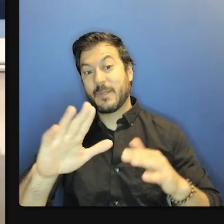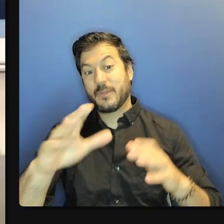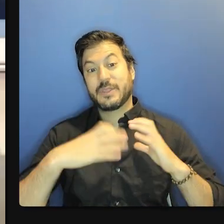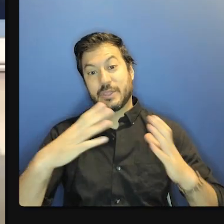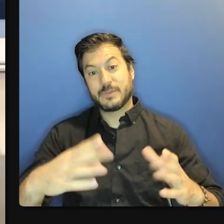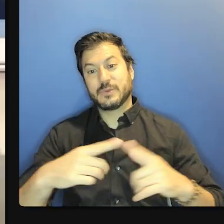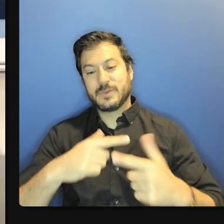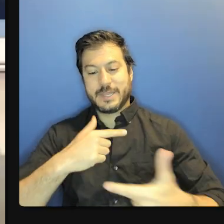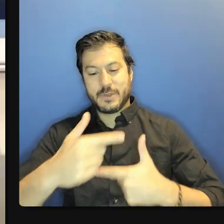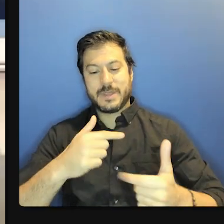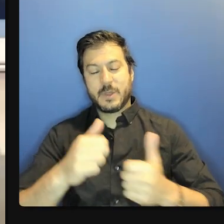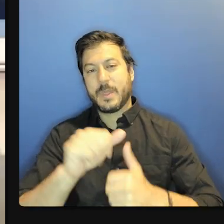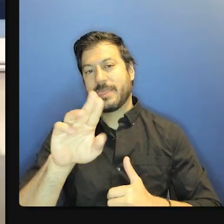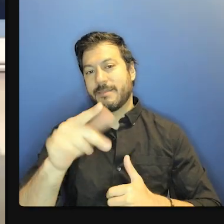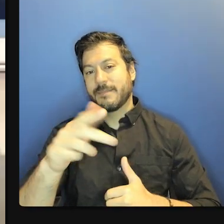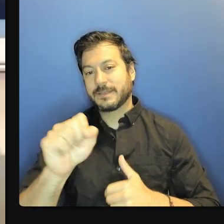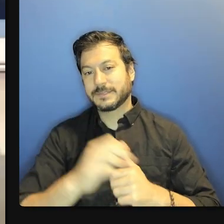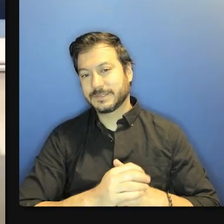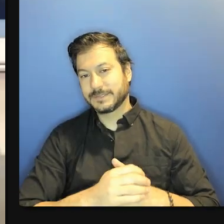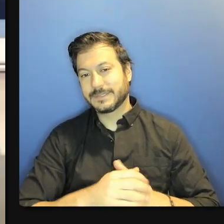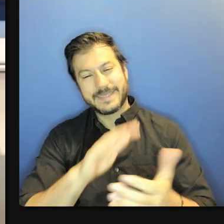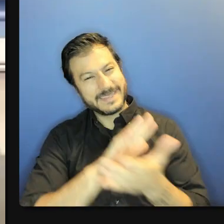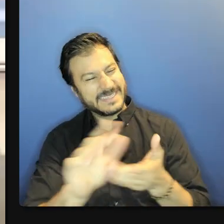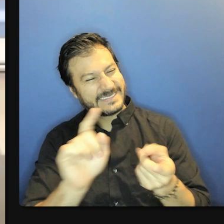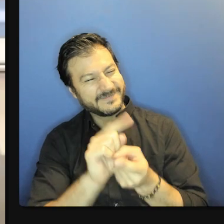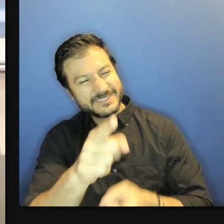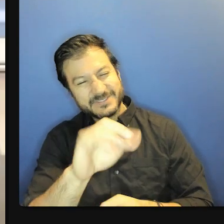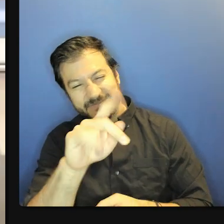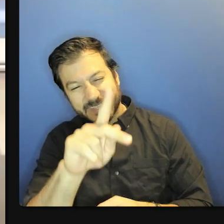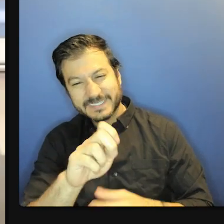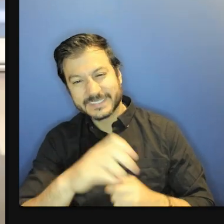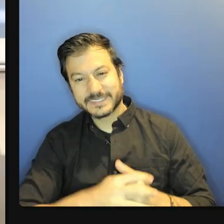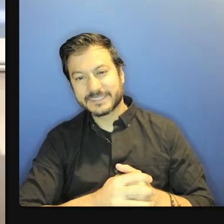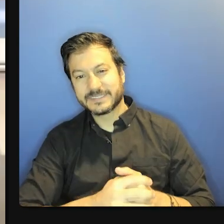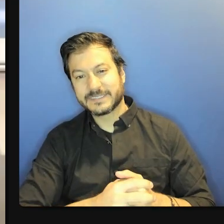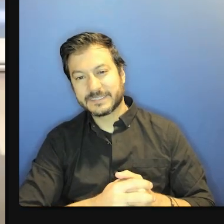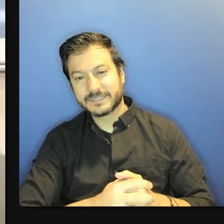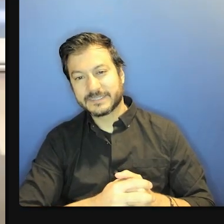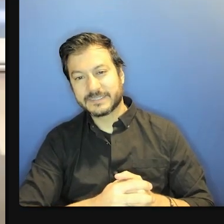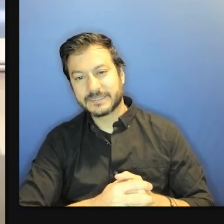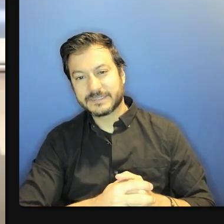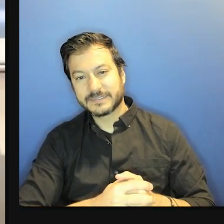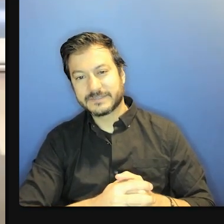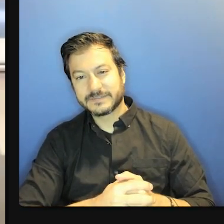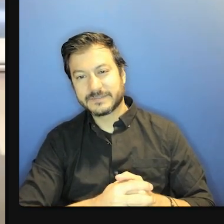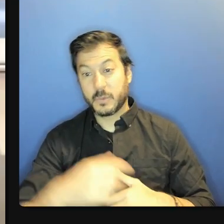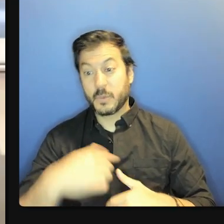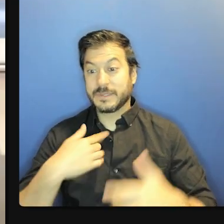that allows their customers to interact with Bugs. Nice to meet you, Mike. What's so exciting about bringing the 5G experience